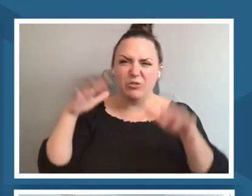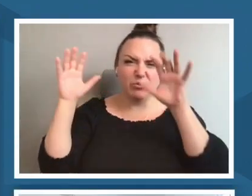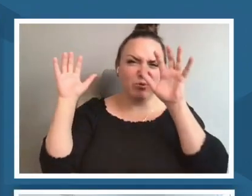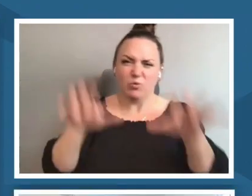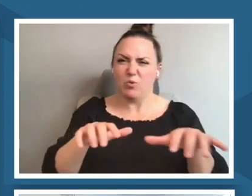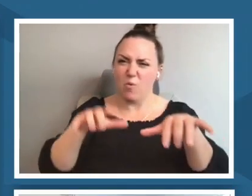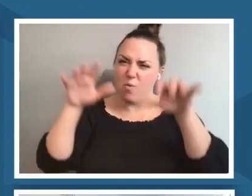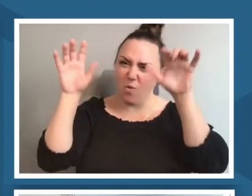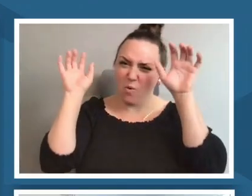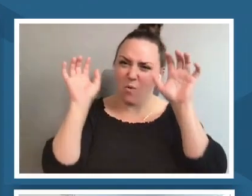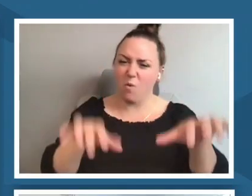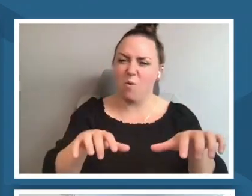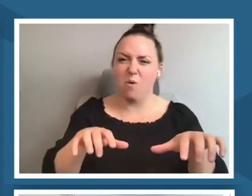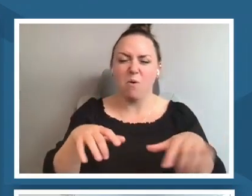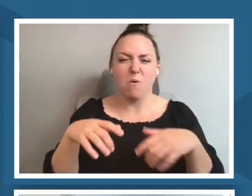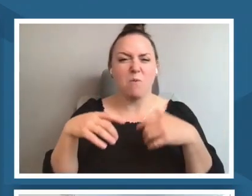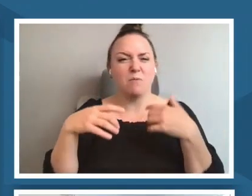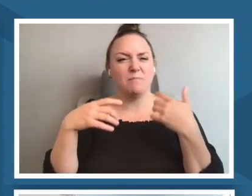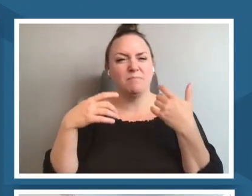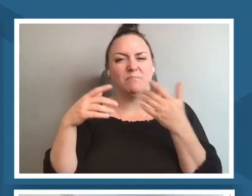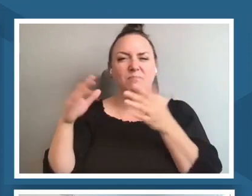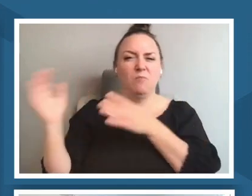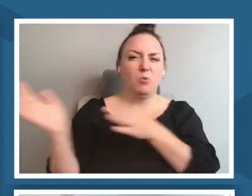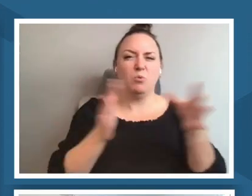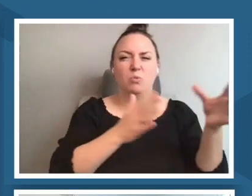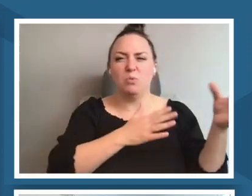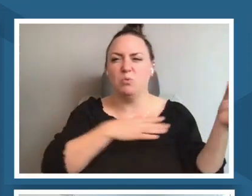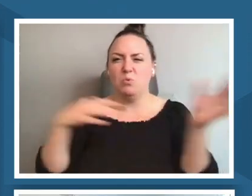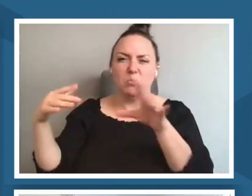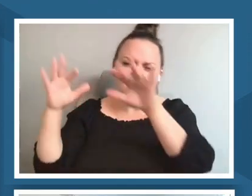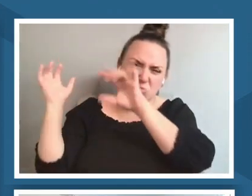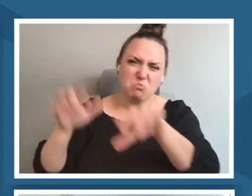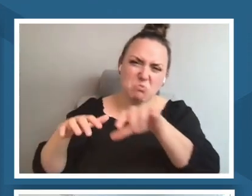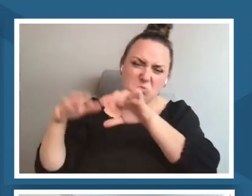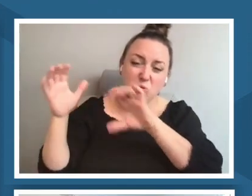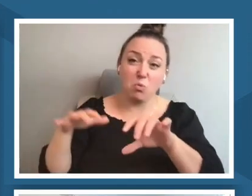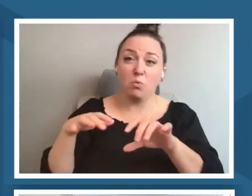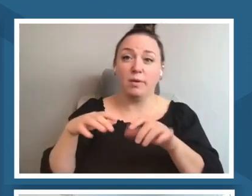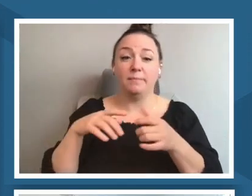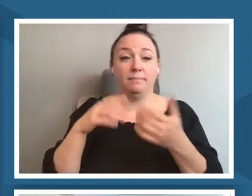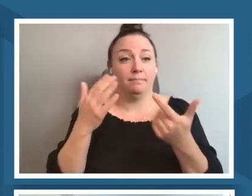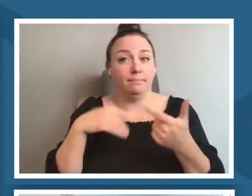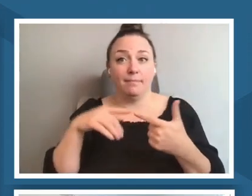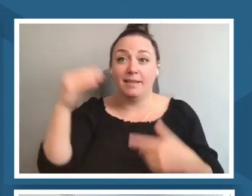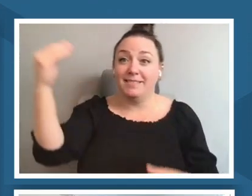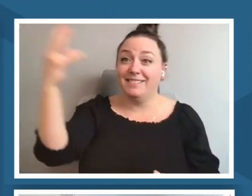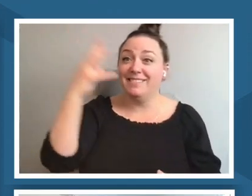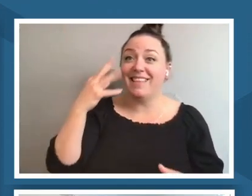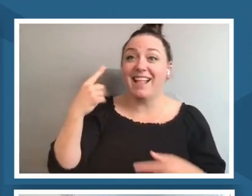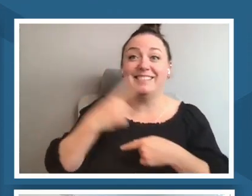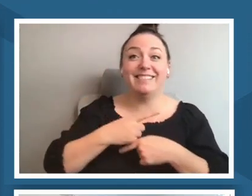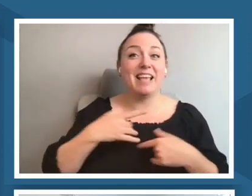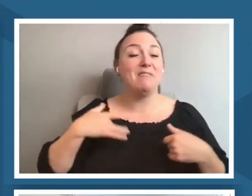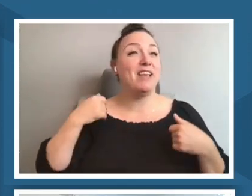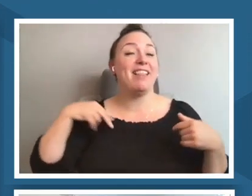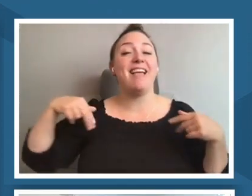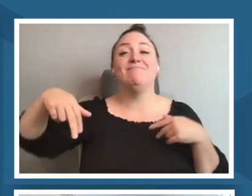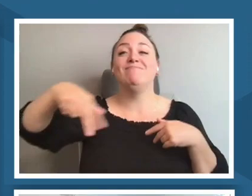with choppy waves is it a sunny day and you feel like